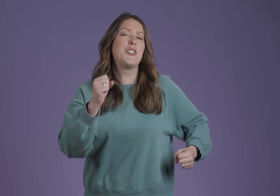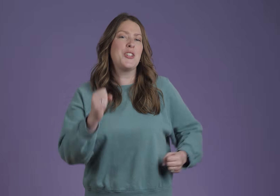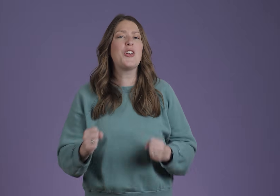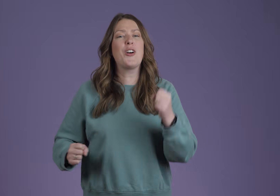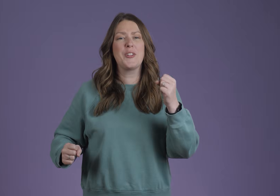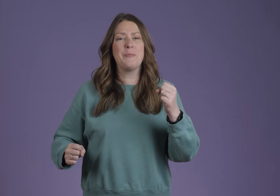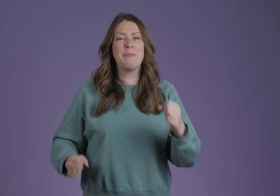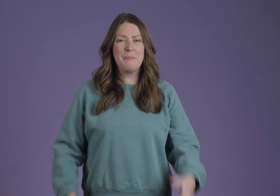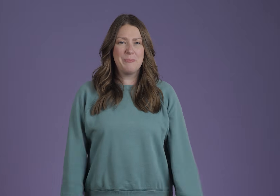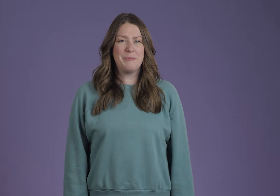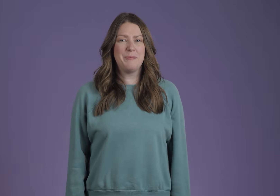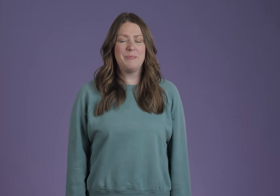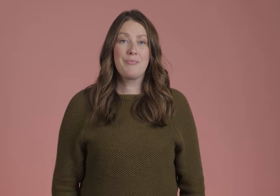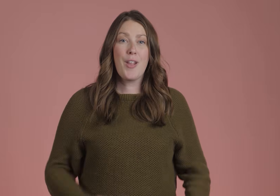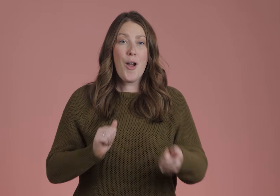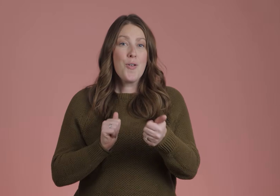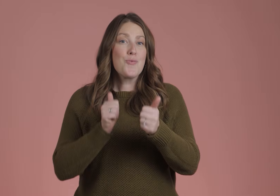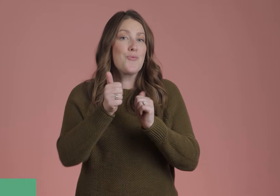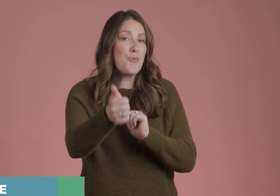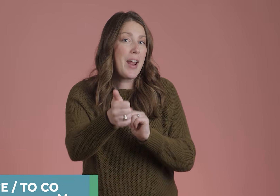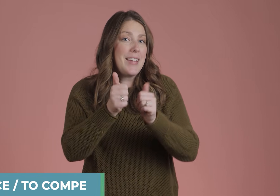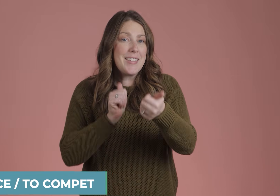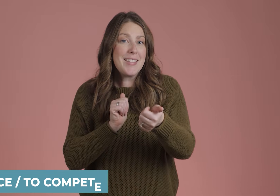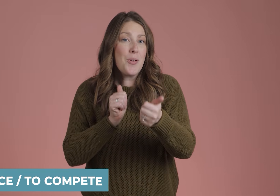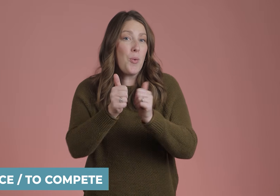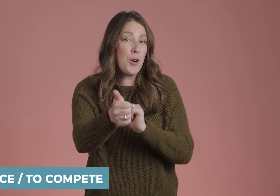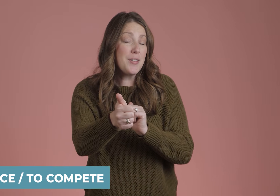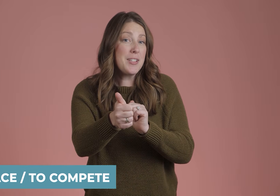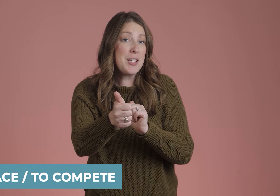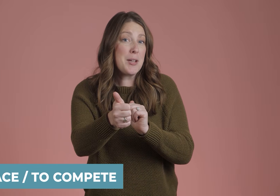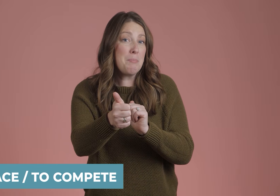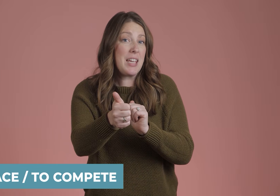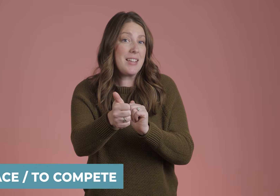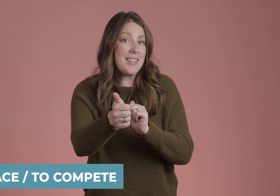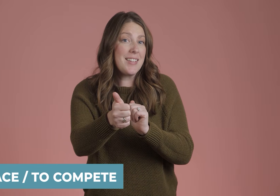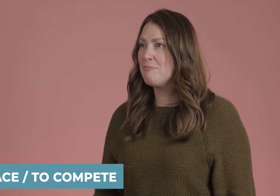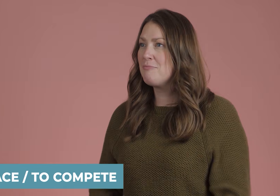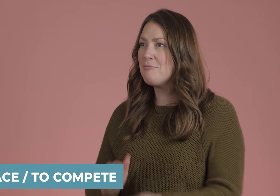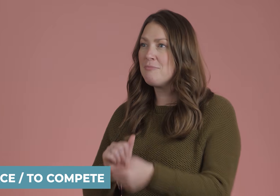to jog, race, or to compete.